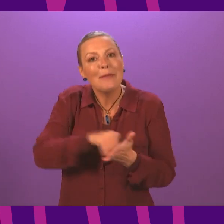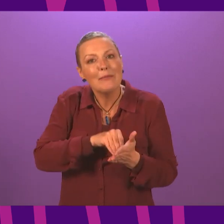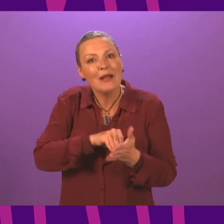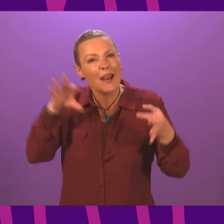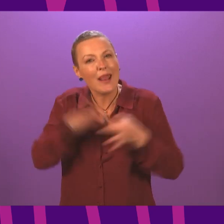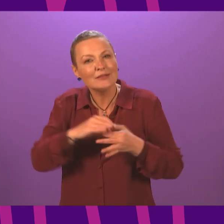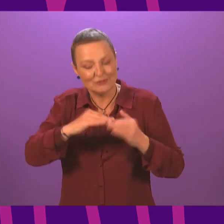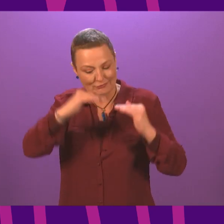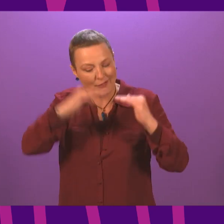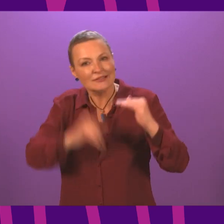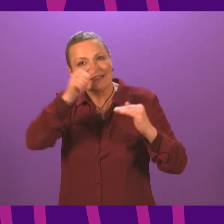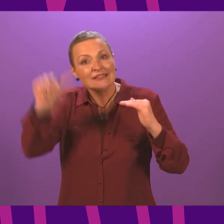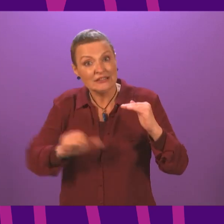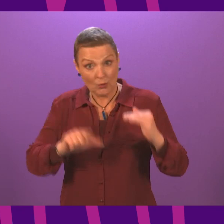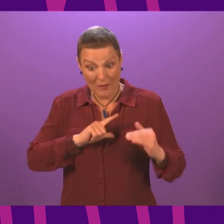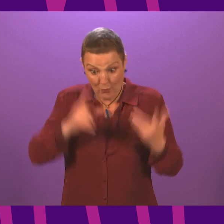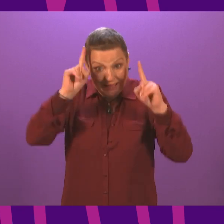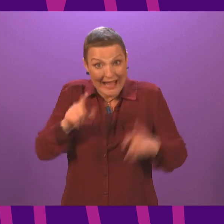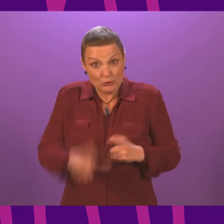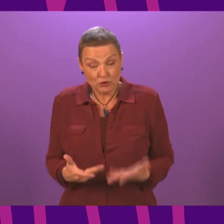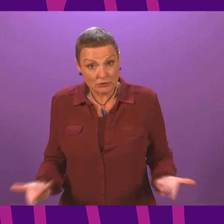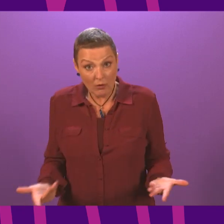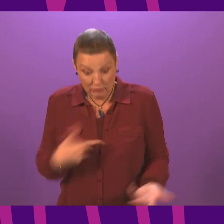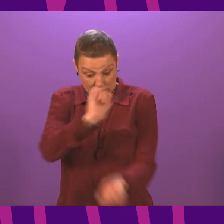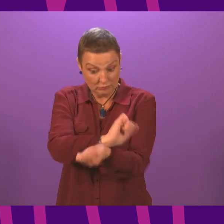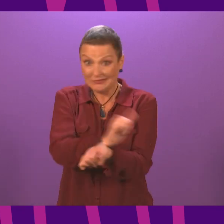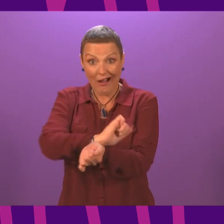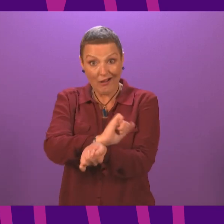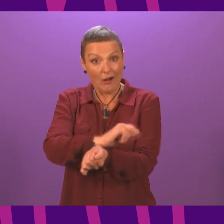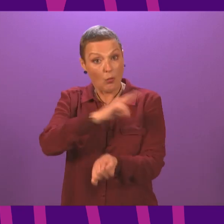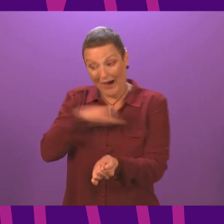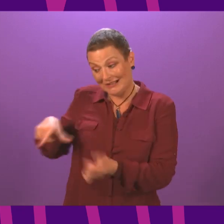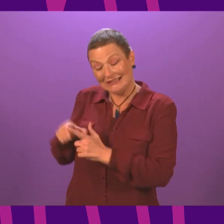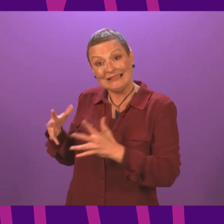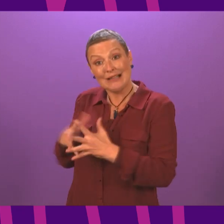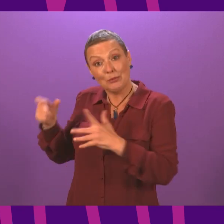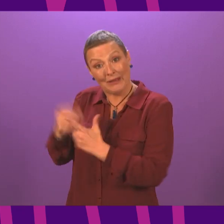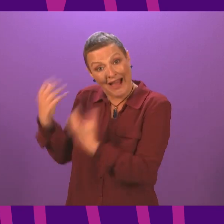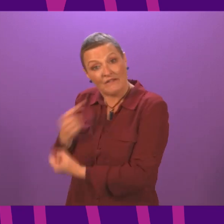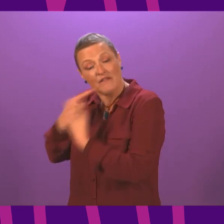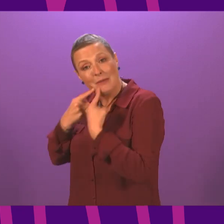is the fact that we do not have the data for that at the moment. We need to get that data from the